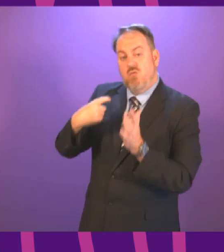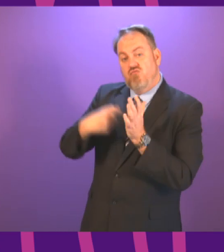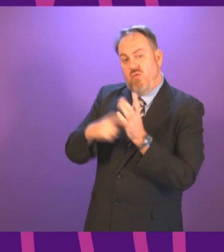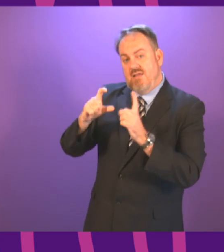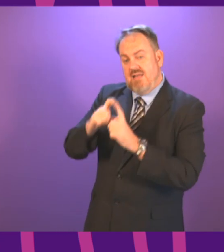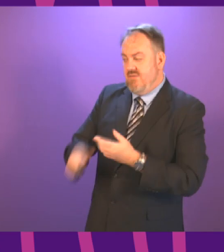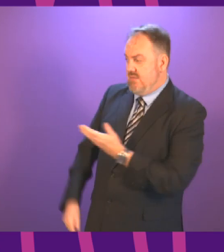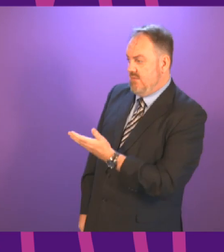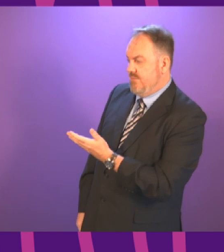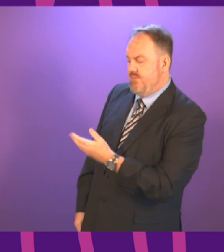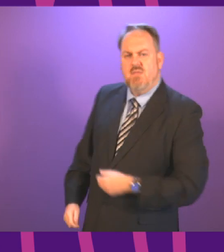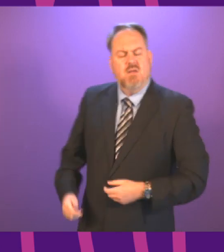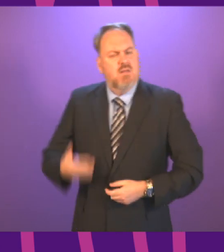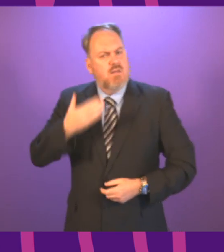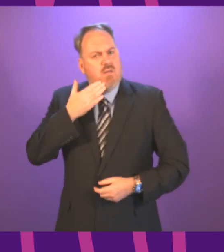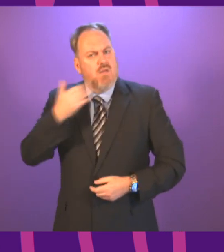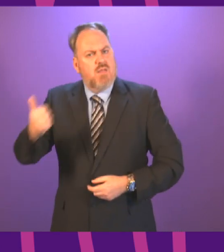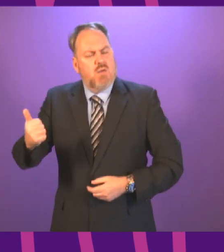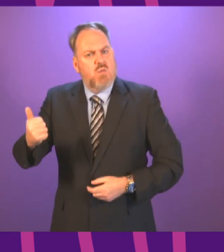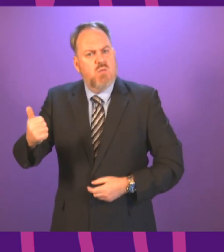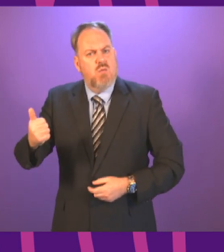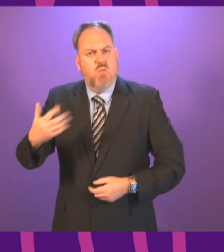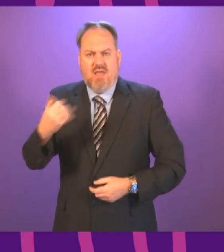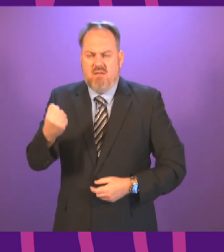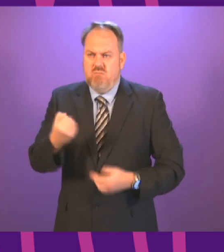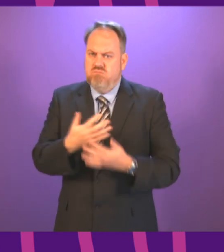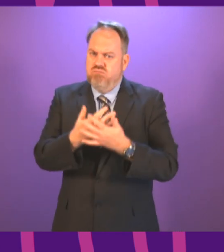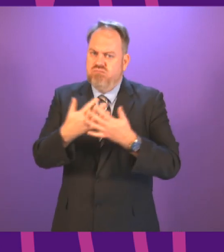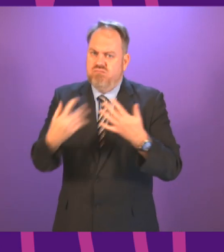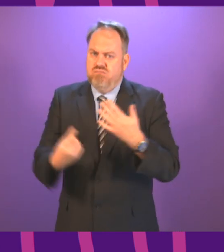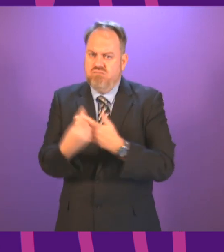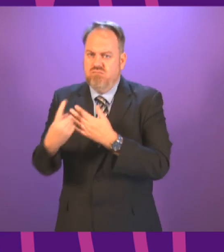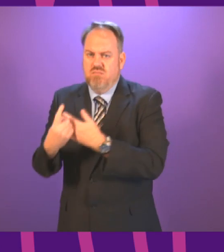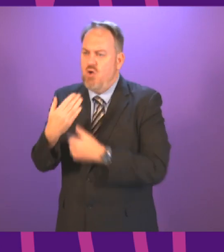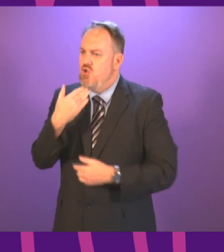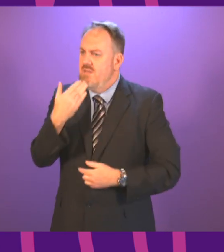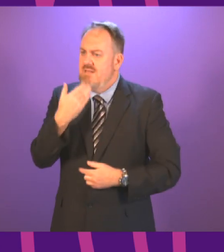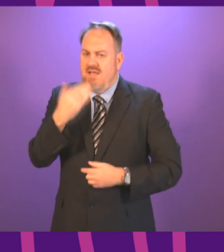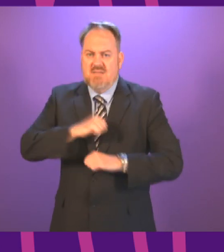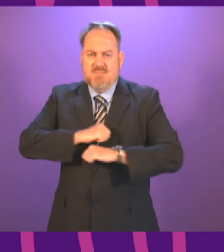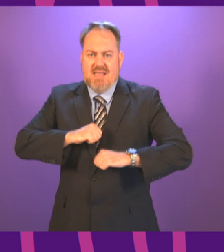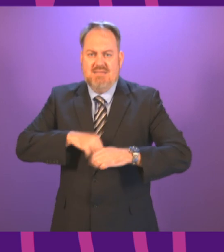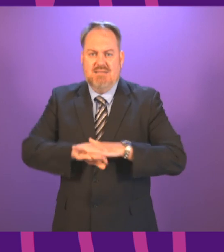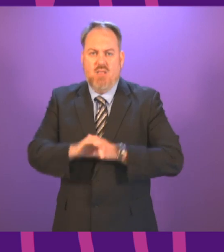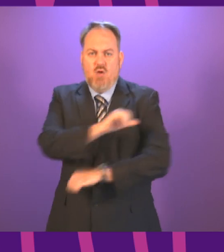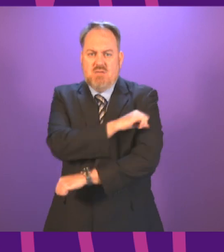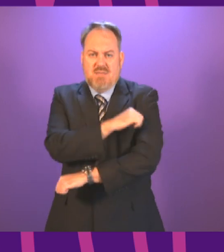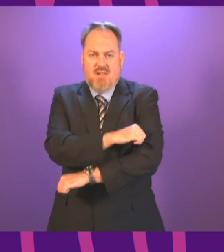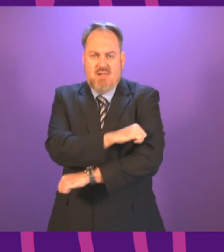1. Ruth Davidson (Edinburgh Central) (Con): I quote: “We have a significant number of cases, we have a shortage of beds and we have significant